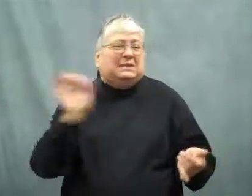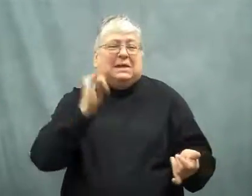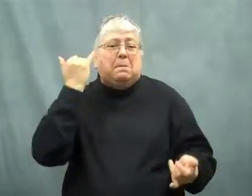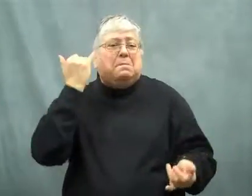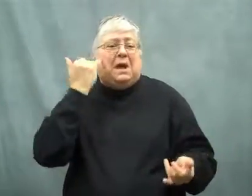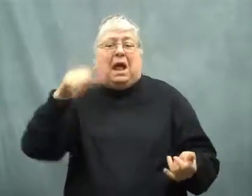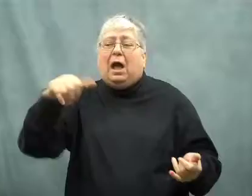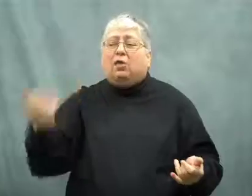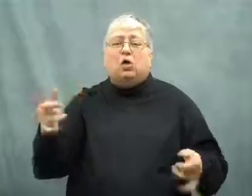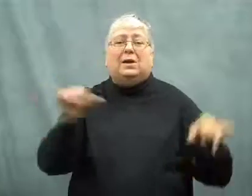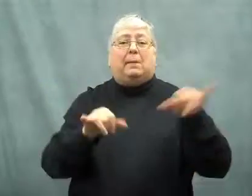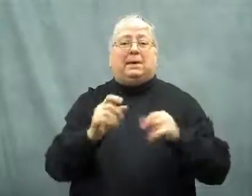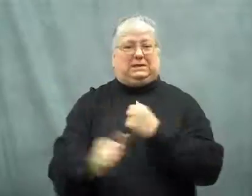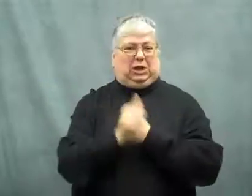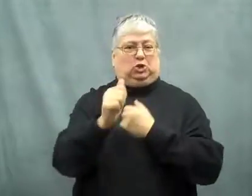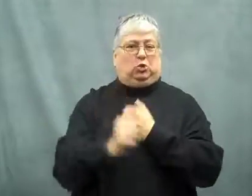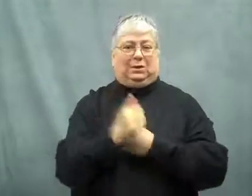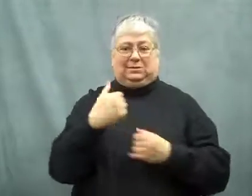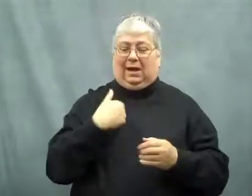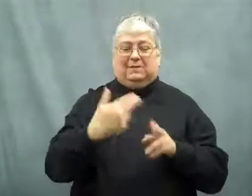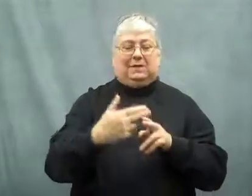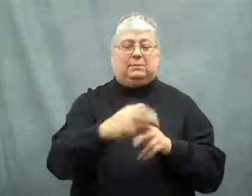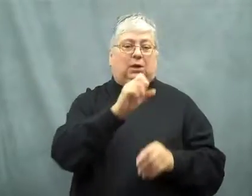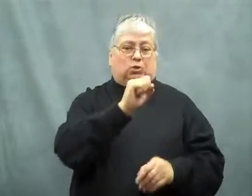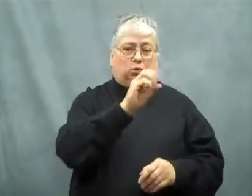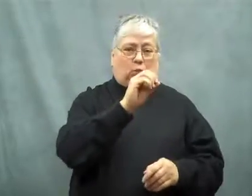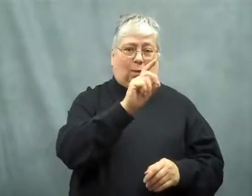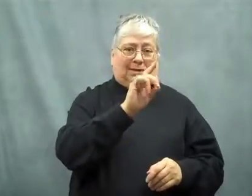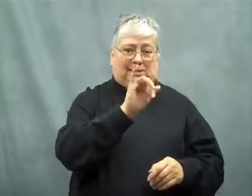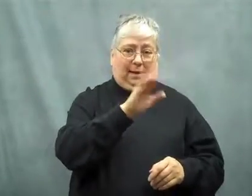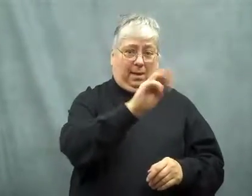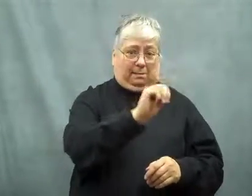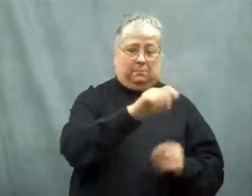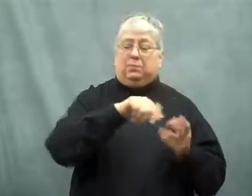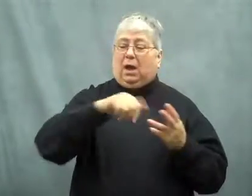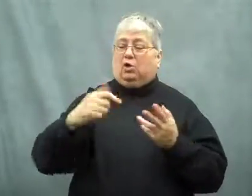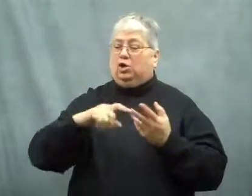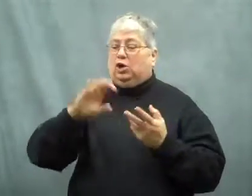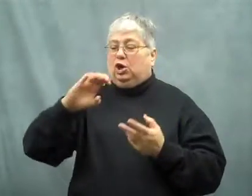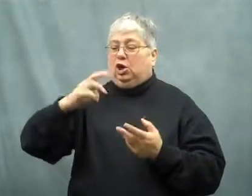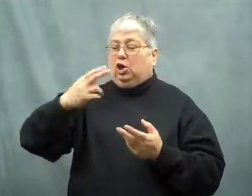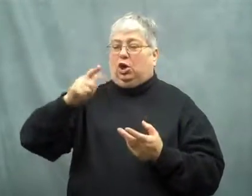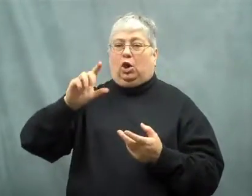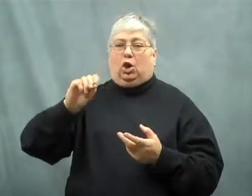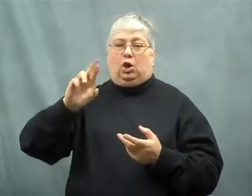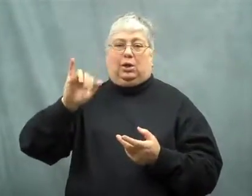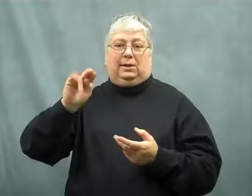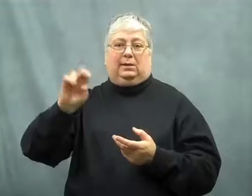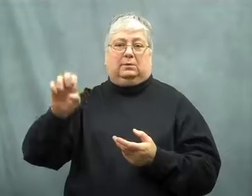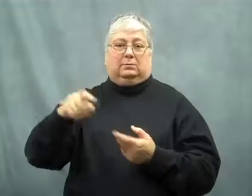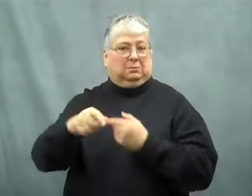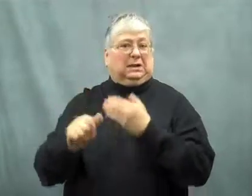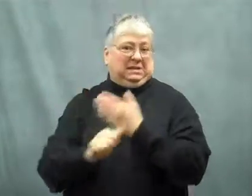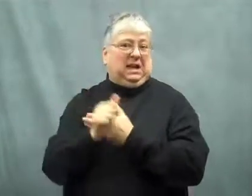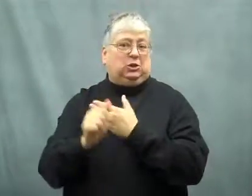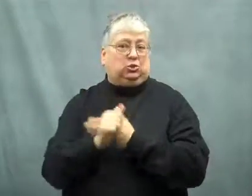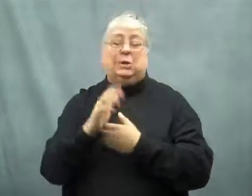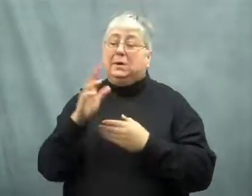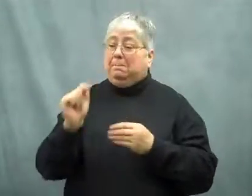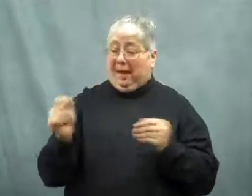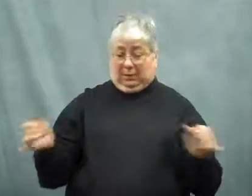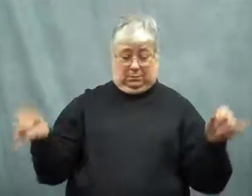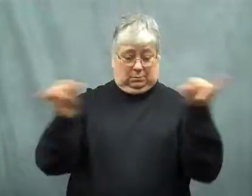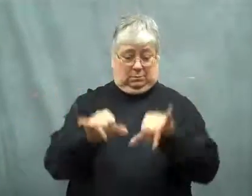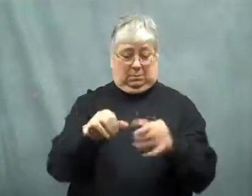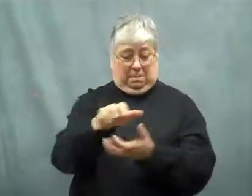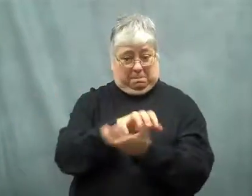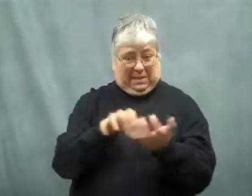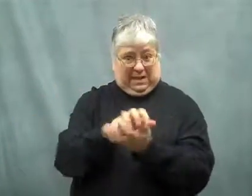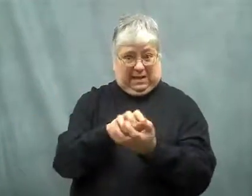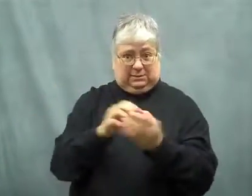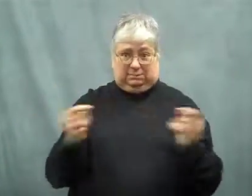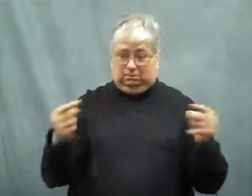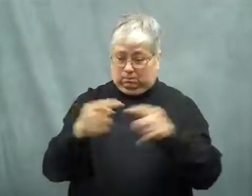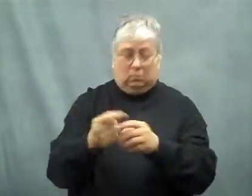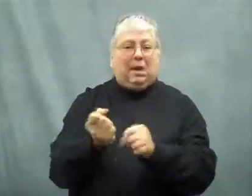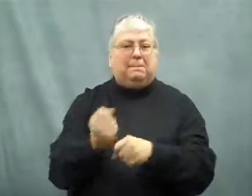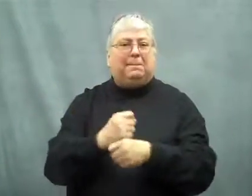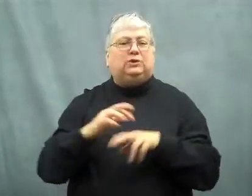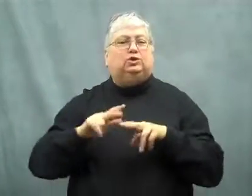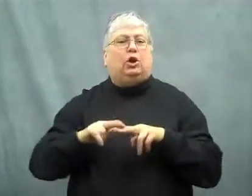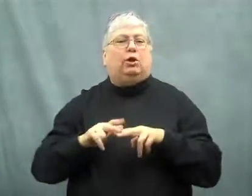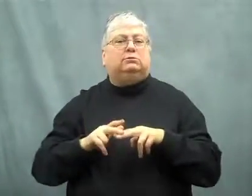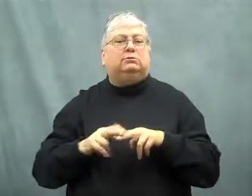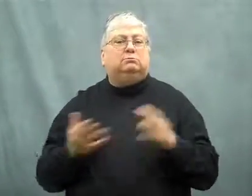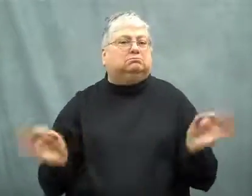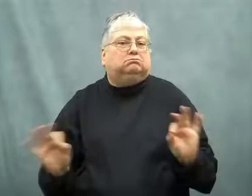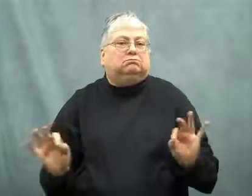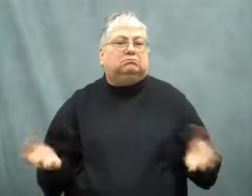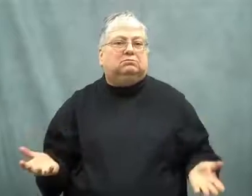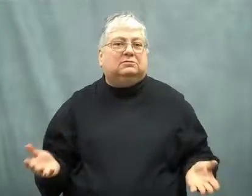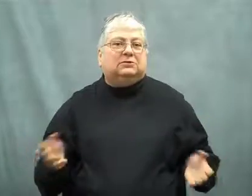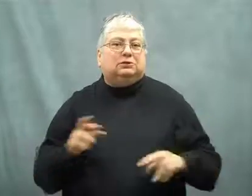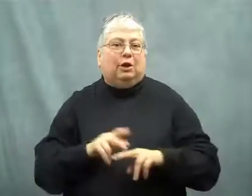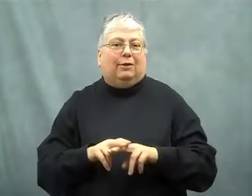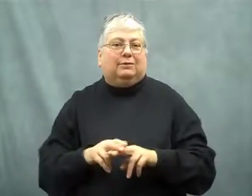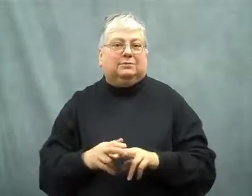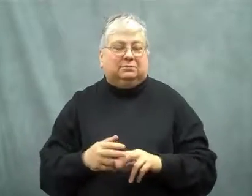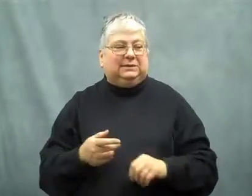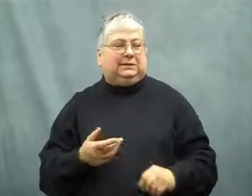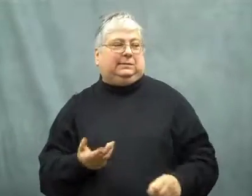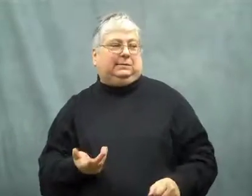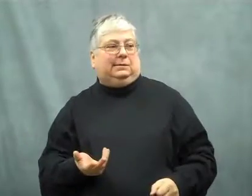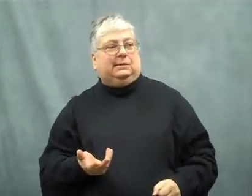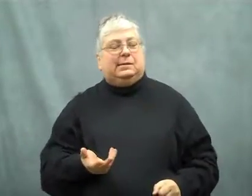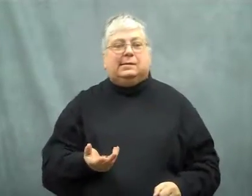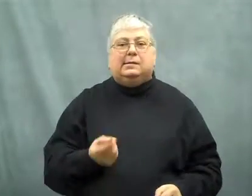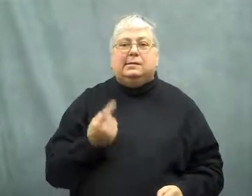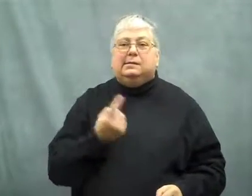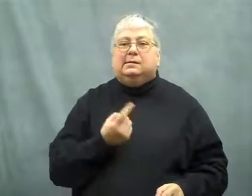He gave the example of two dangerous materials, sodium and chlorine.